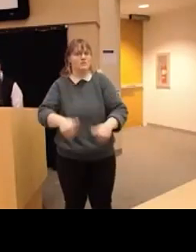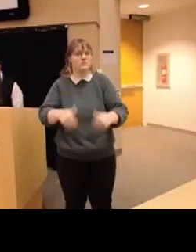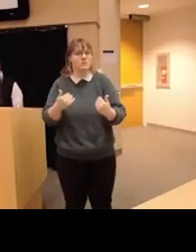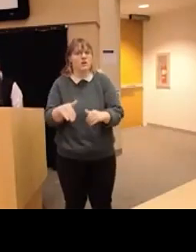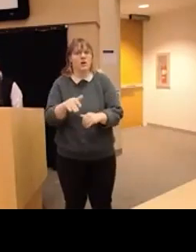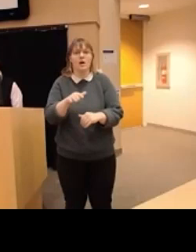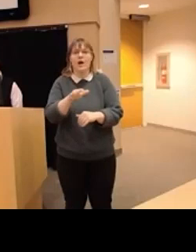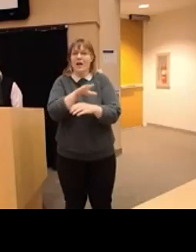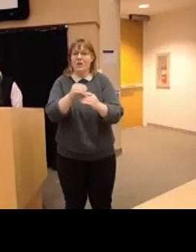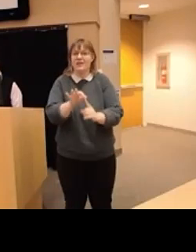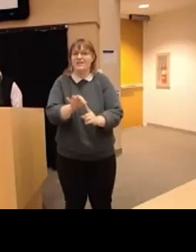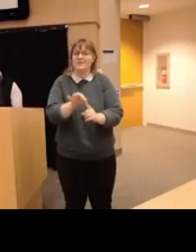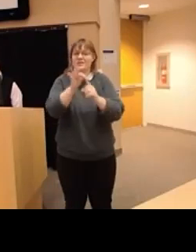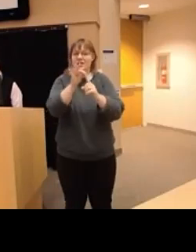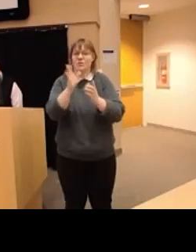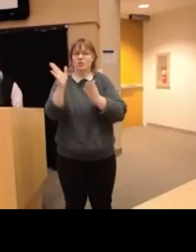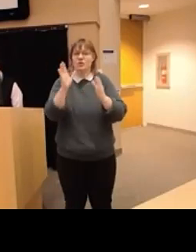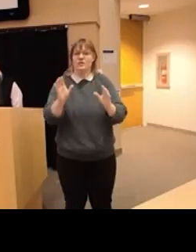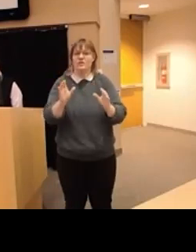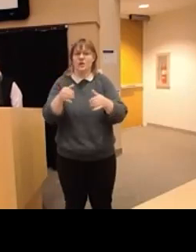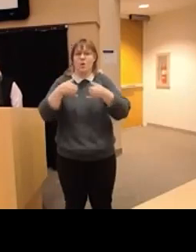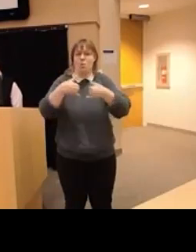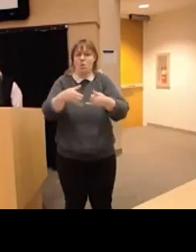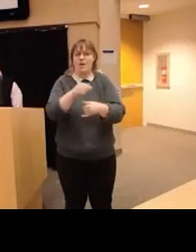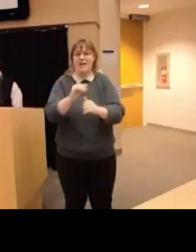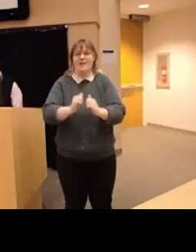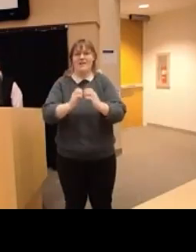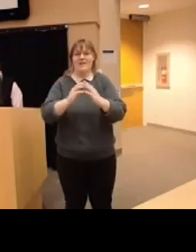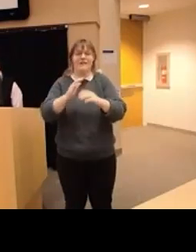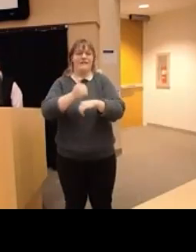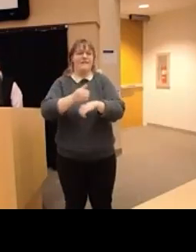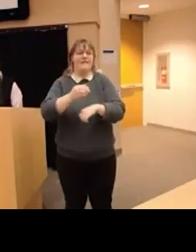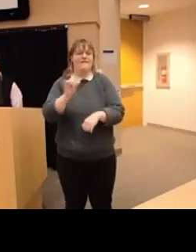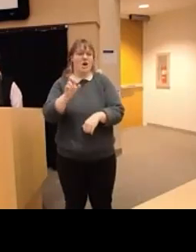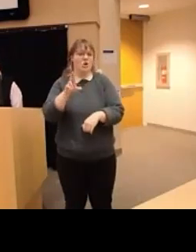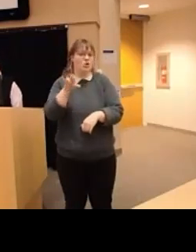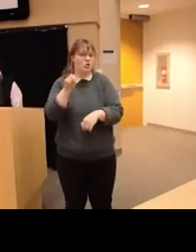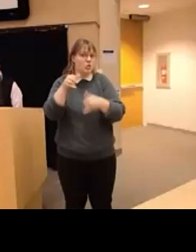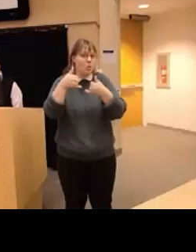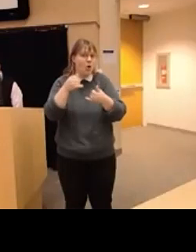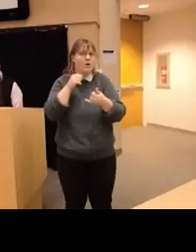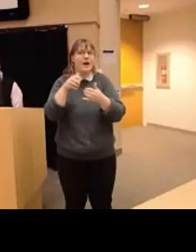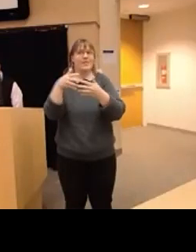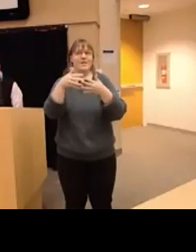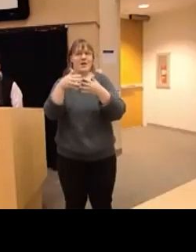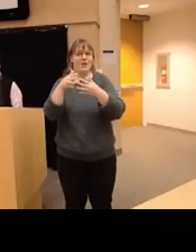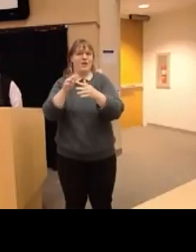the distinguished service award and founders award by American Academy of pain medicine you